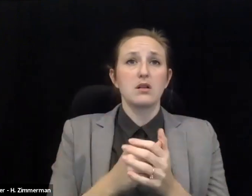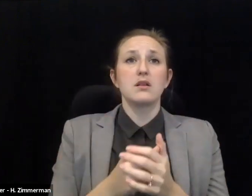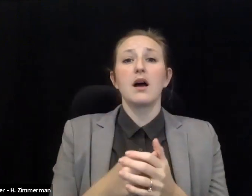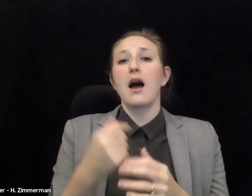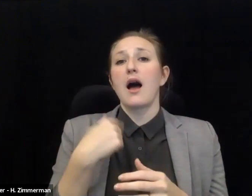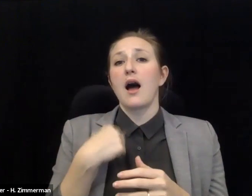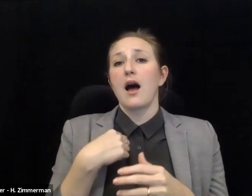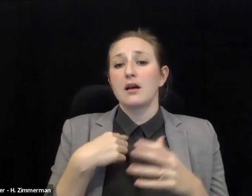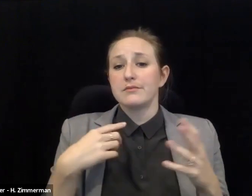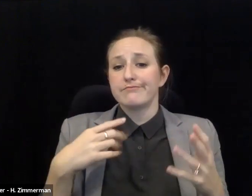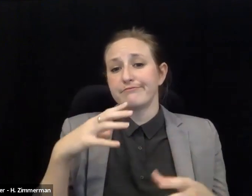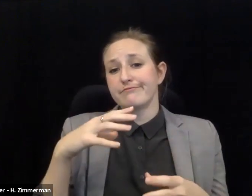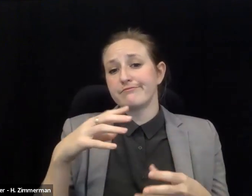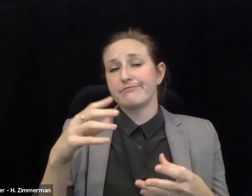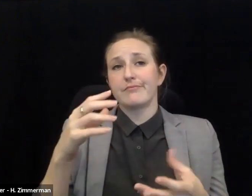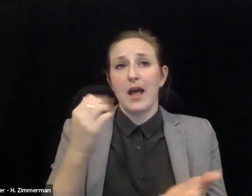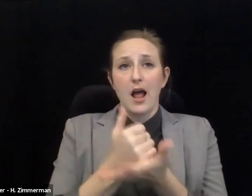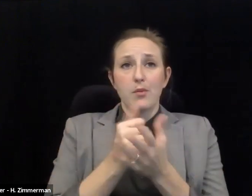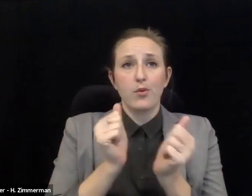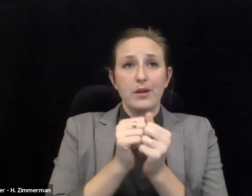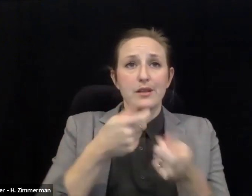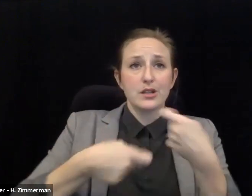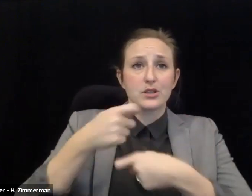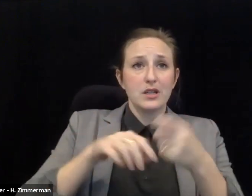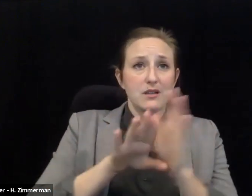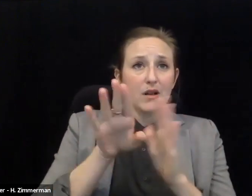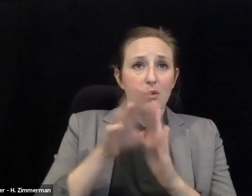through exchange and development programs. And primarily I work